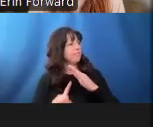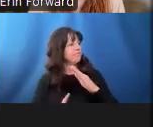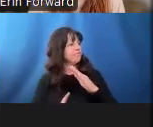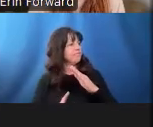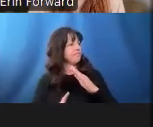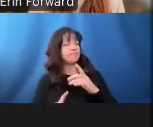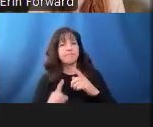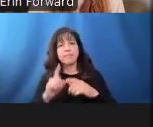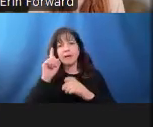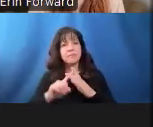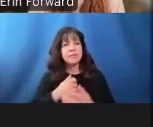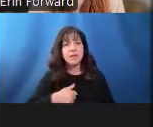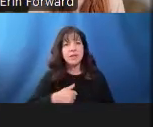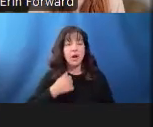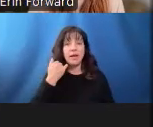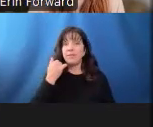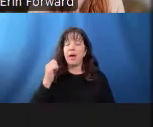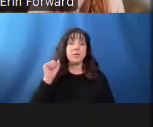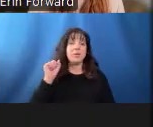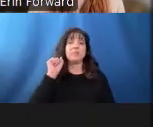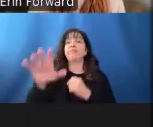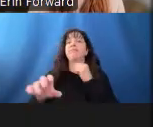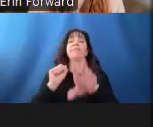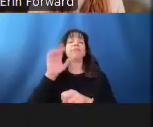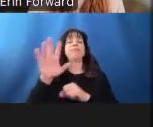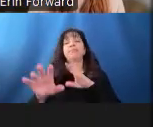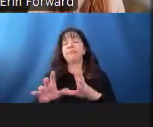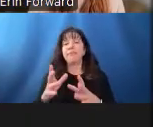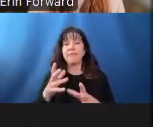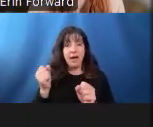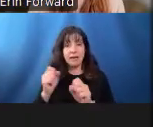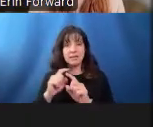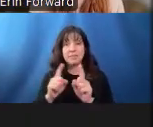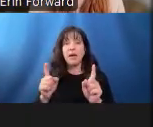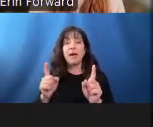it. Sorry if that was a whirlwind. I do like a full 18